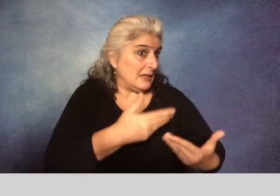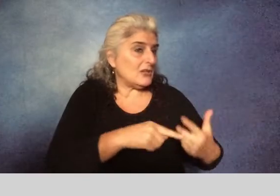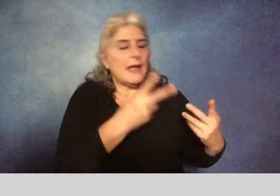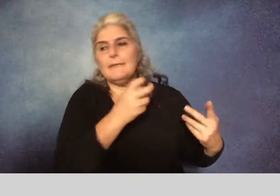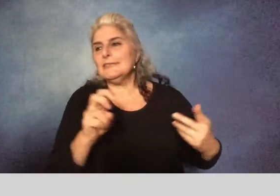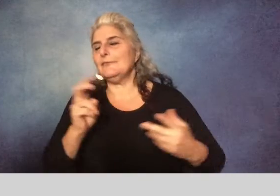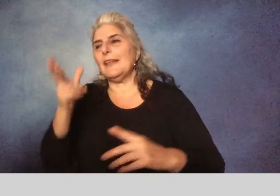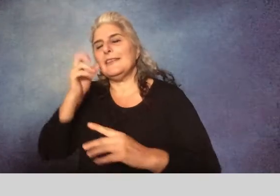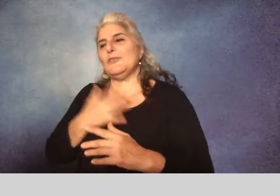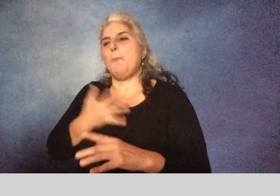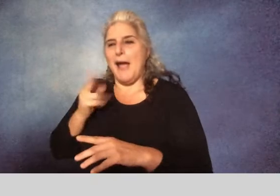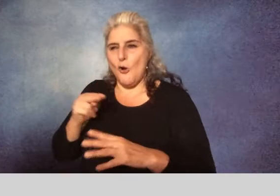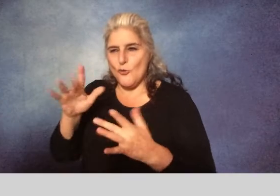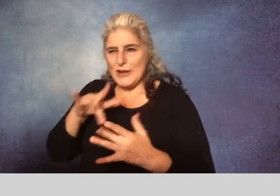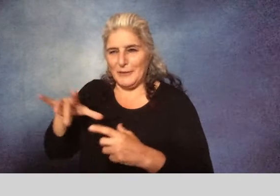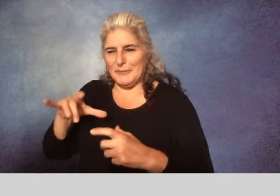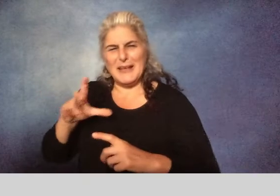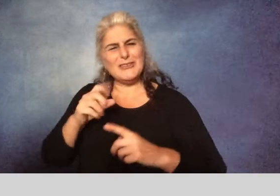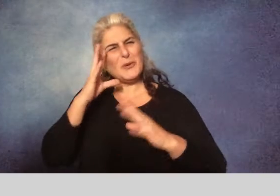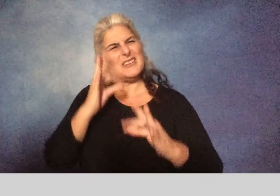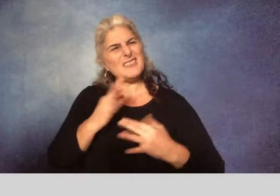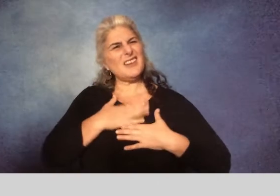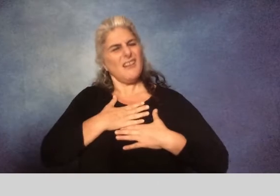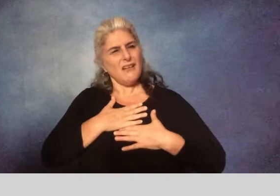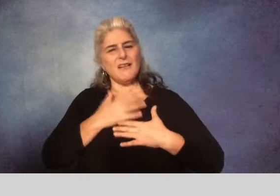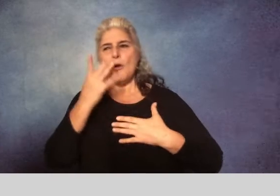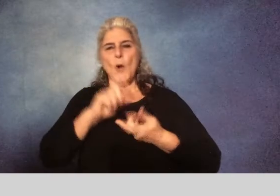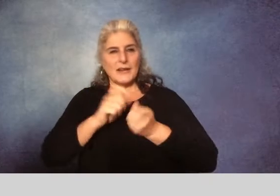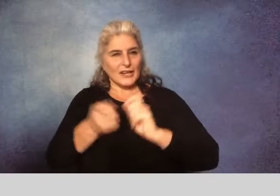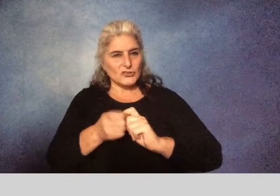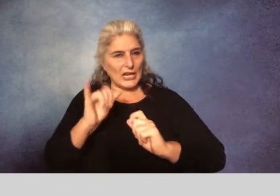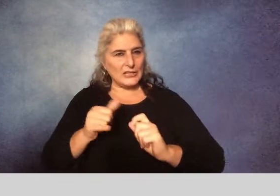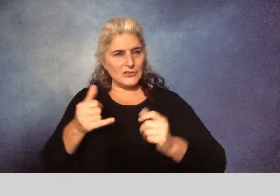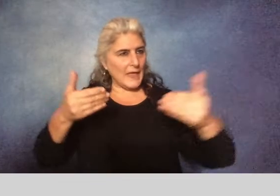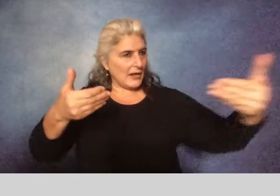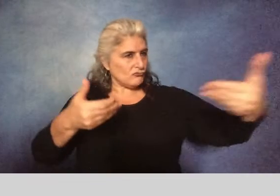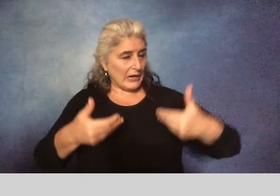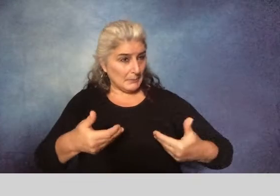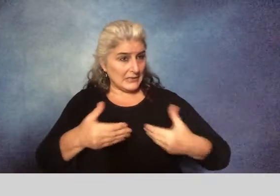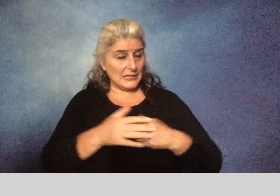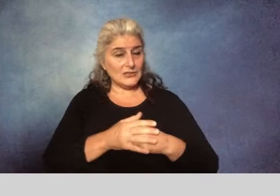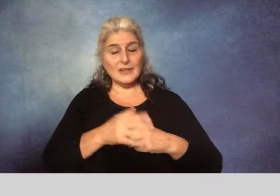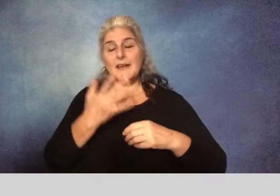preserving the artists thoughtfulness and consideration, and providing a more faithful experience for the listener